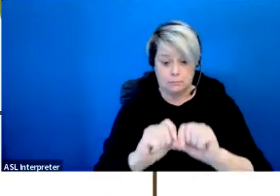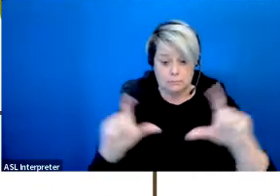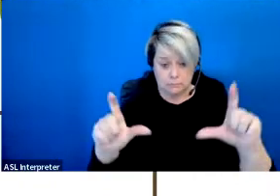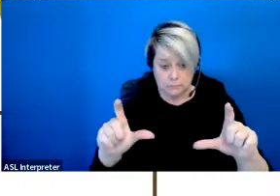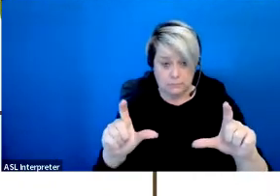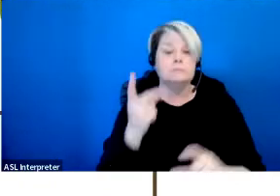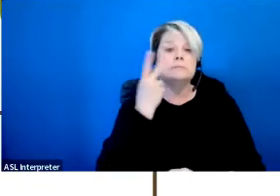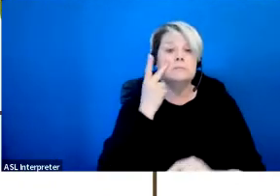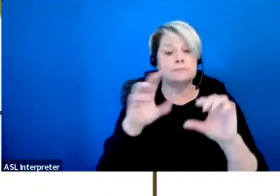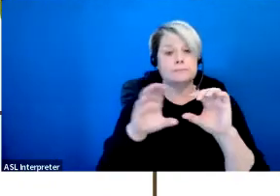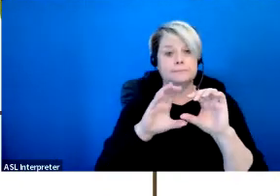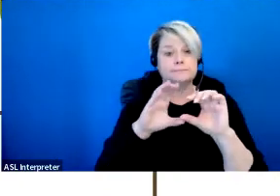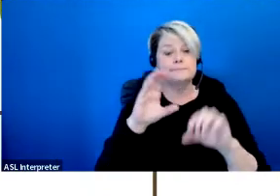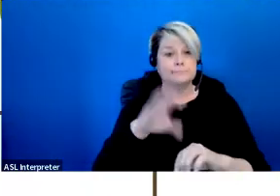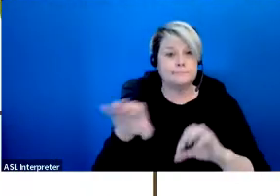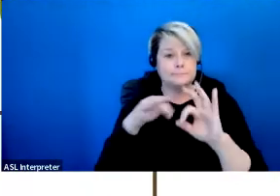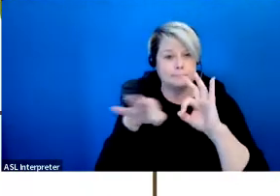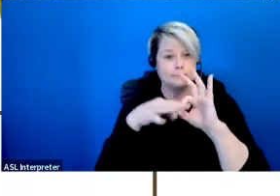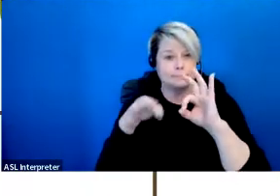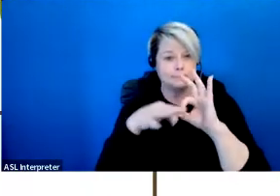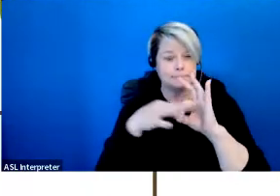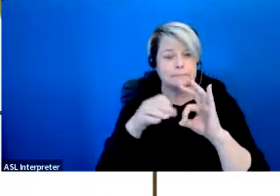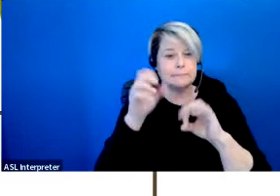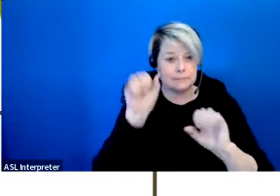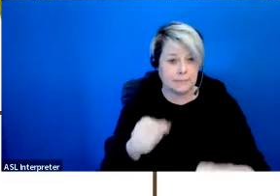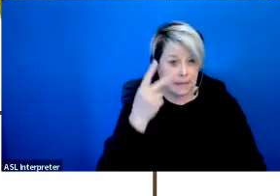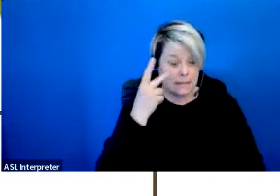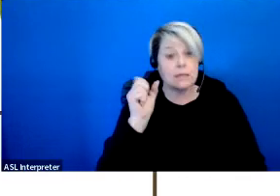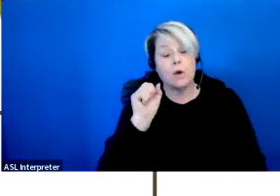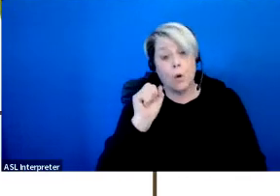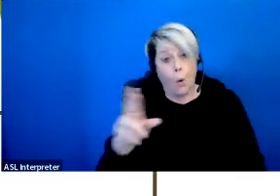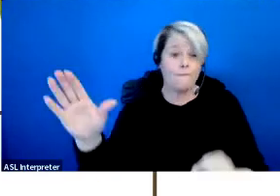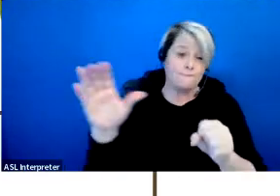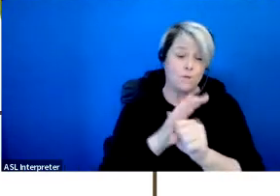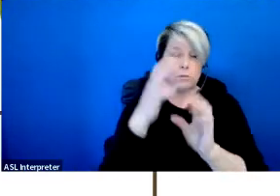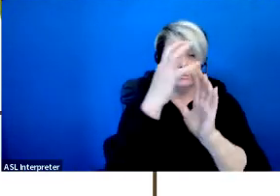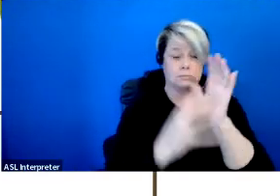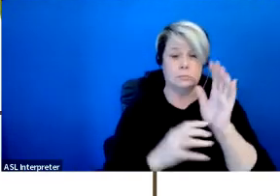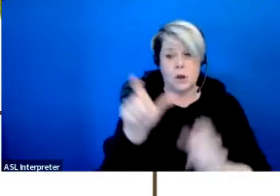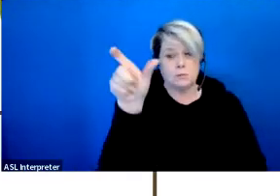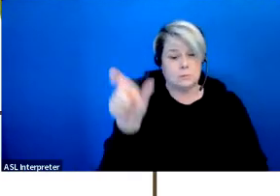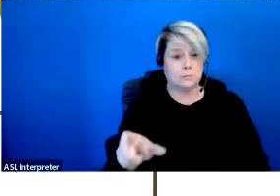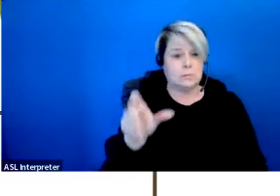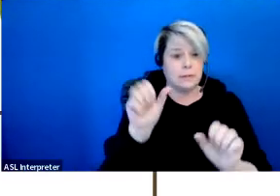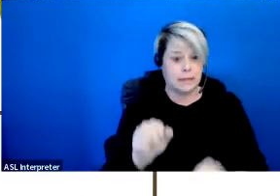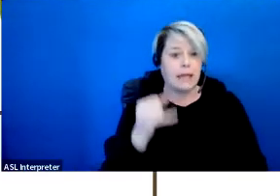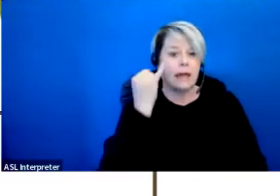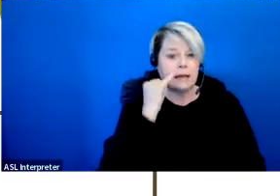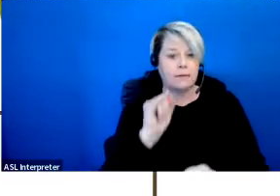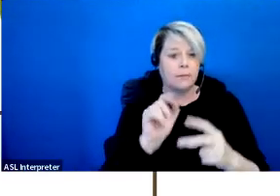transcript option at the bottom of your Zoom screen. You can then view the transcript as a subtitle or you